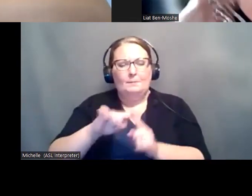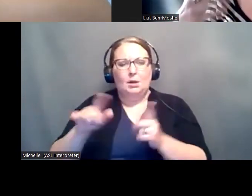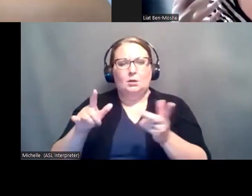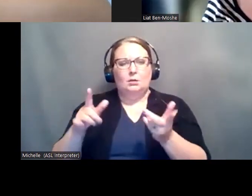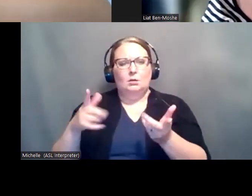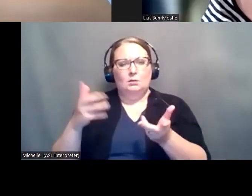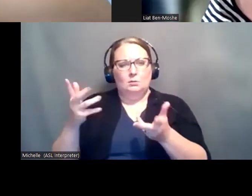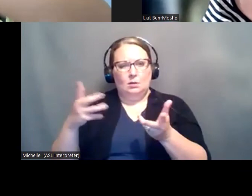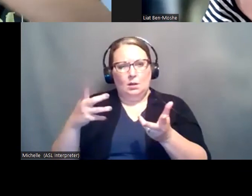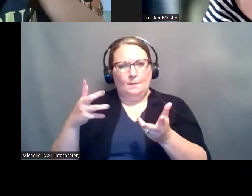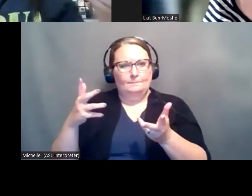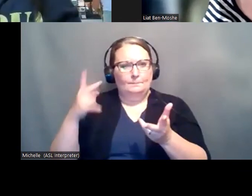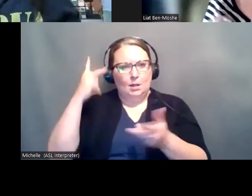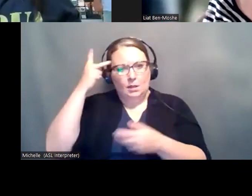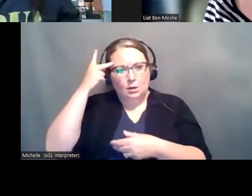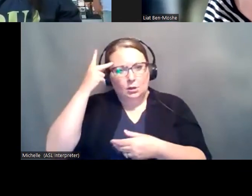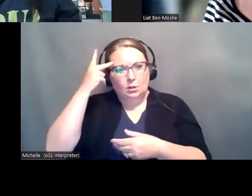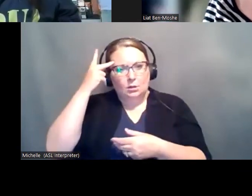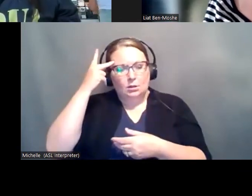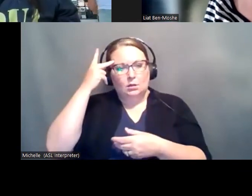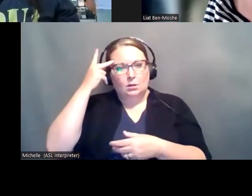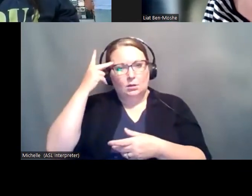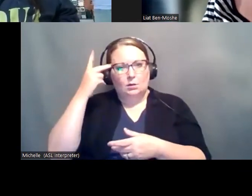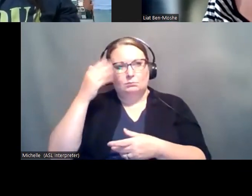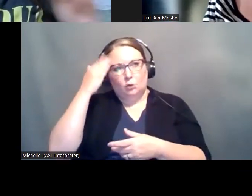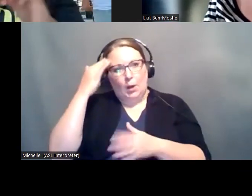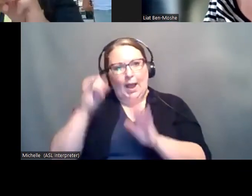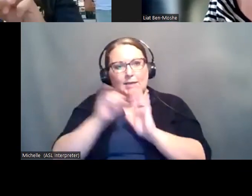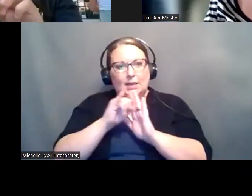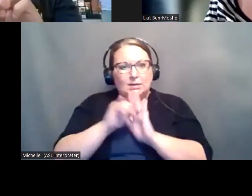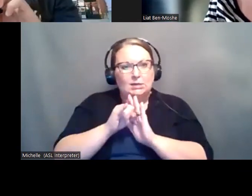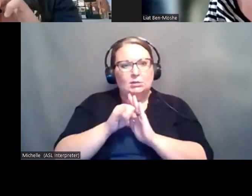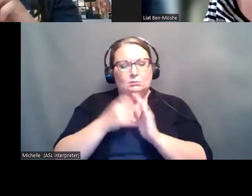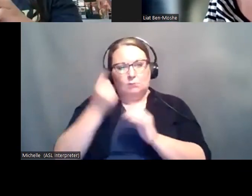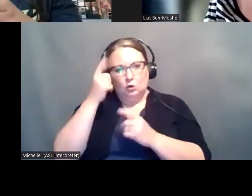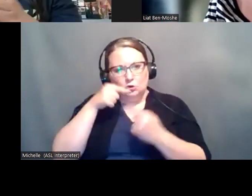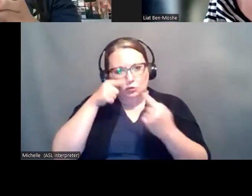political in terms of identities and in terms of struggle and in terms of resistance.